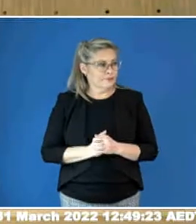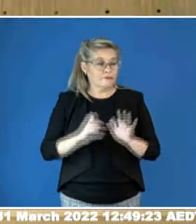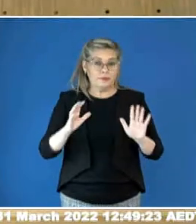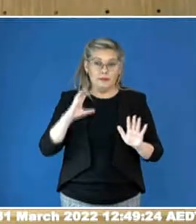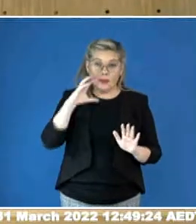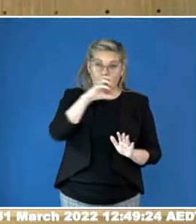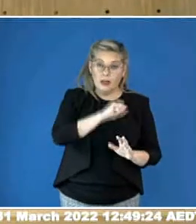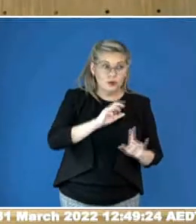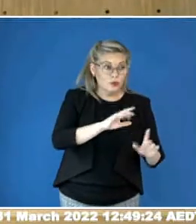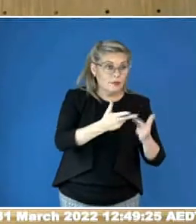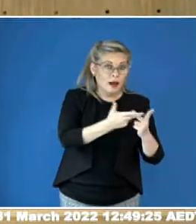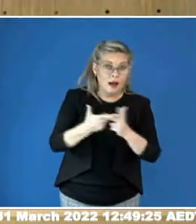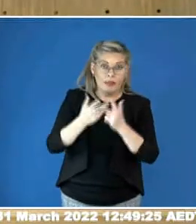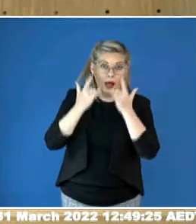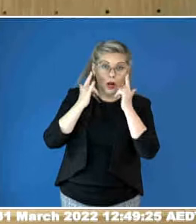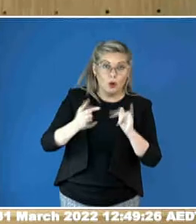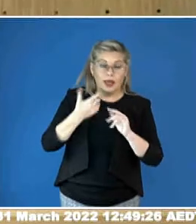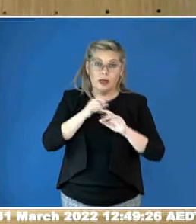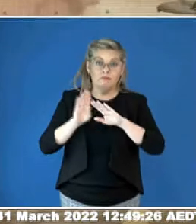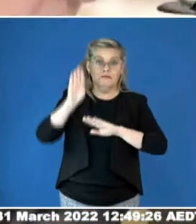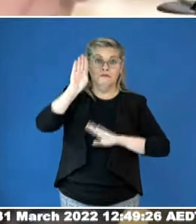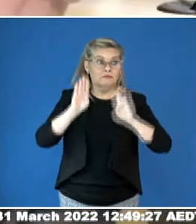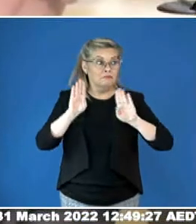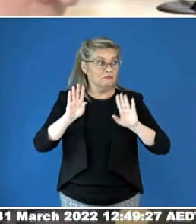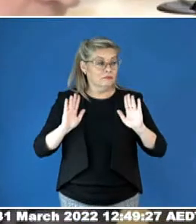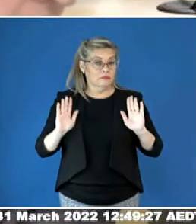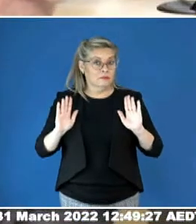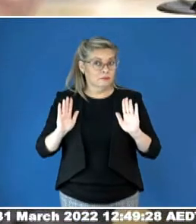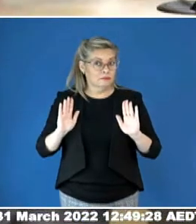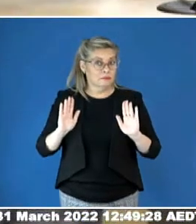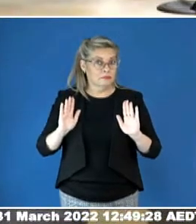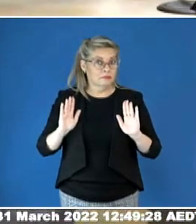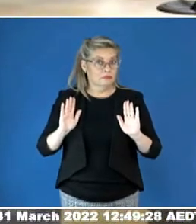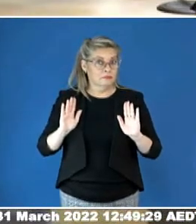questions? We will pause for a moment to confirm that that is the case.